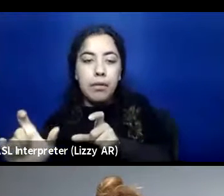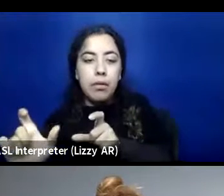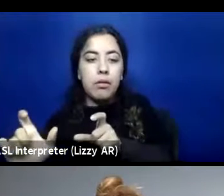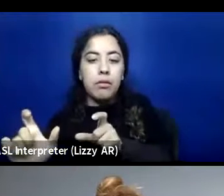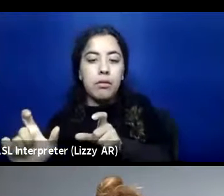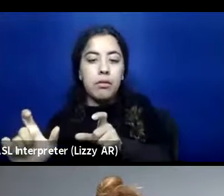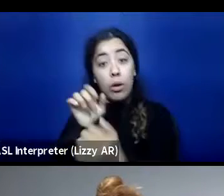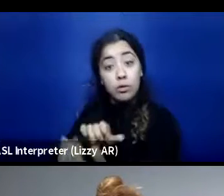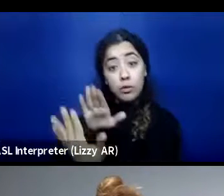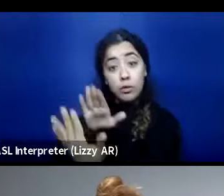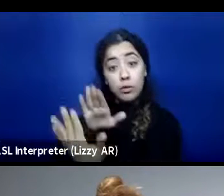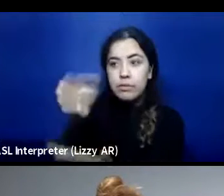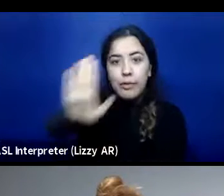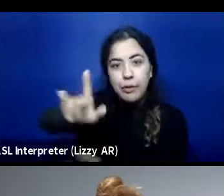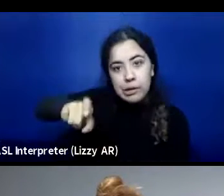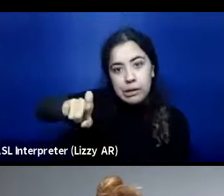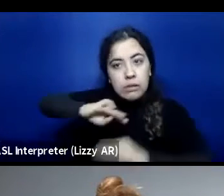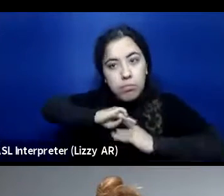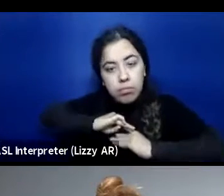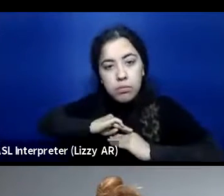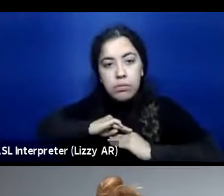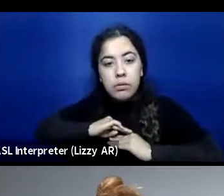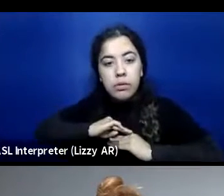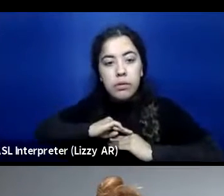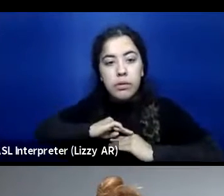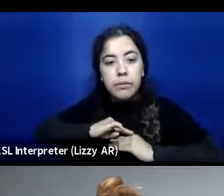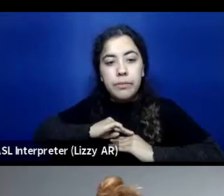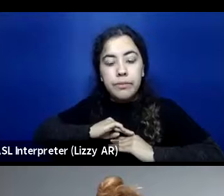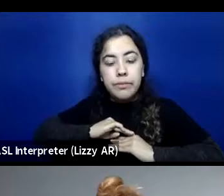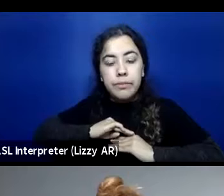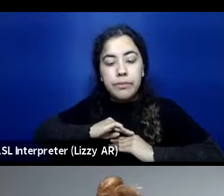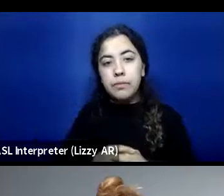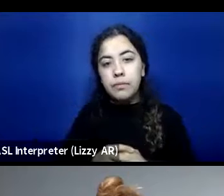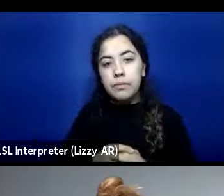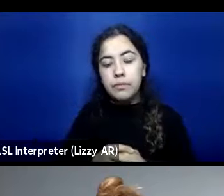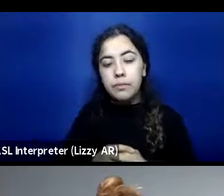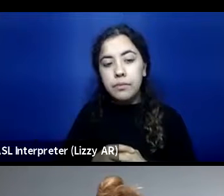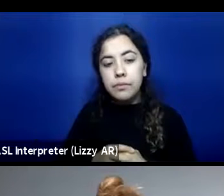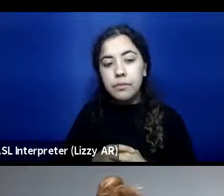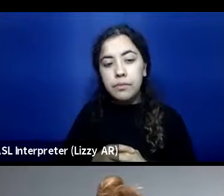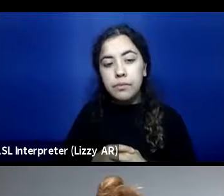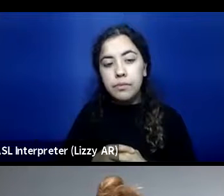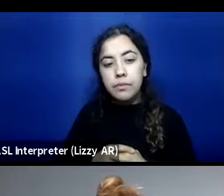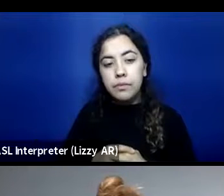that the internet is global in scope, then you realize that it's in a position to serve